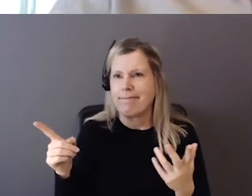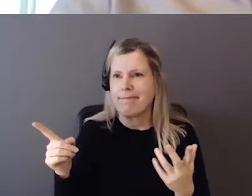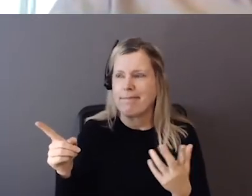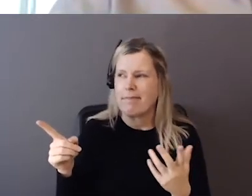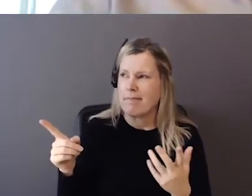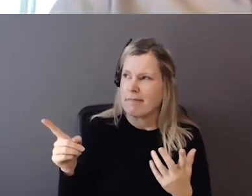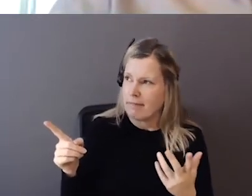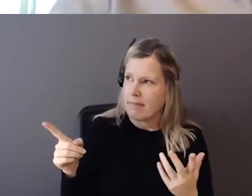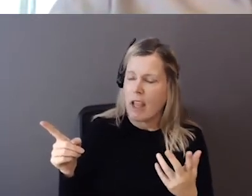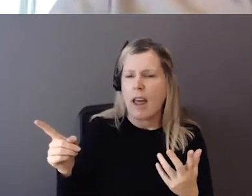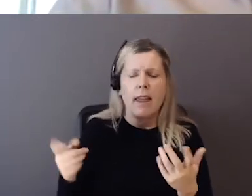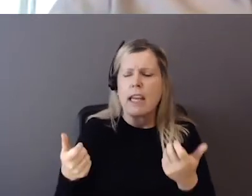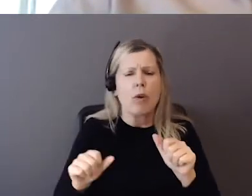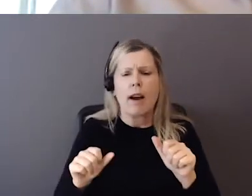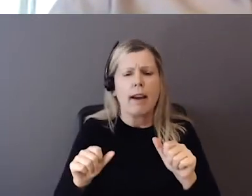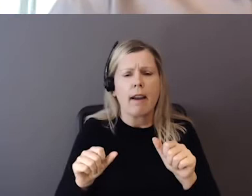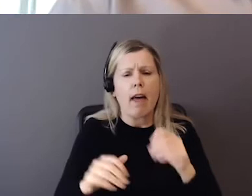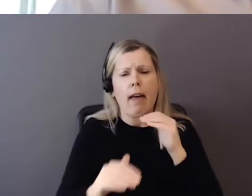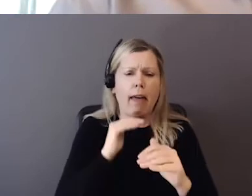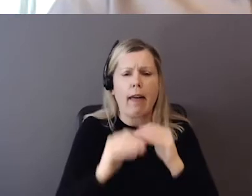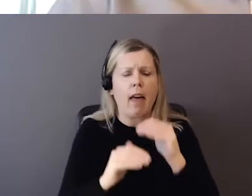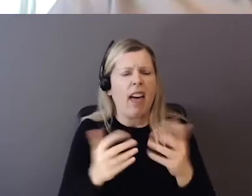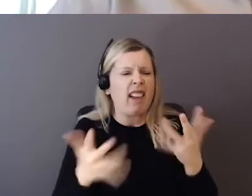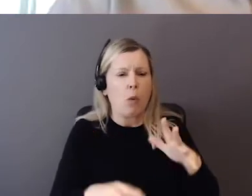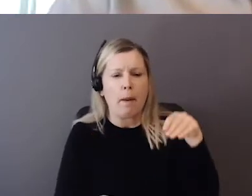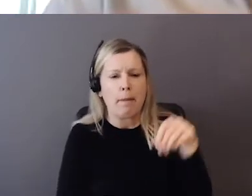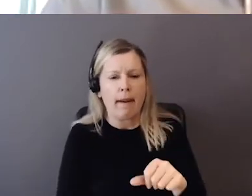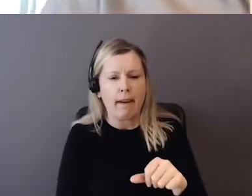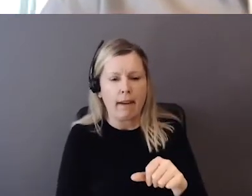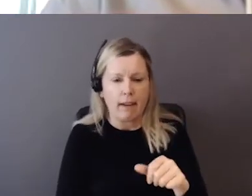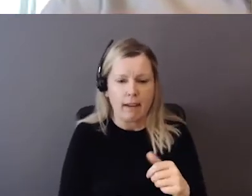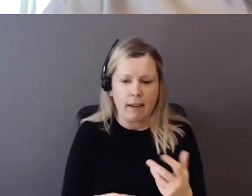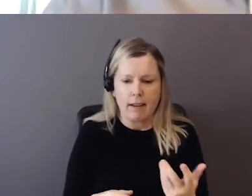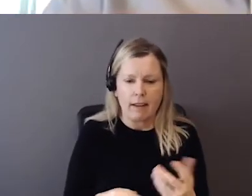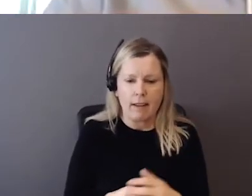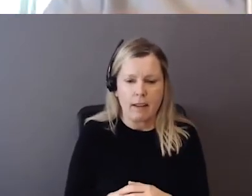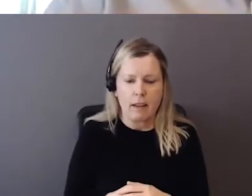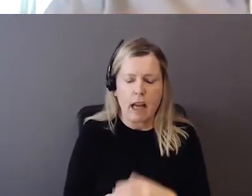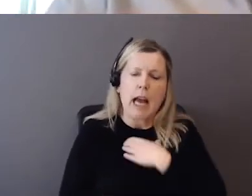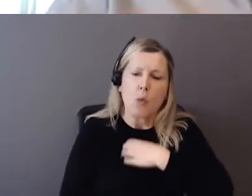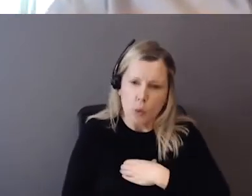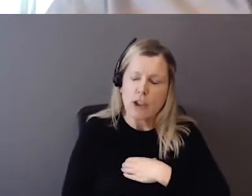possible not to pay out and disability insurance. Whereas had I had support from the start, had